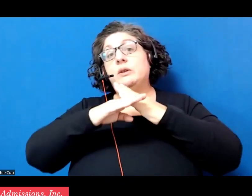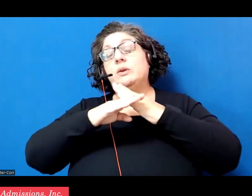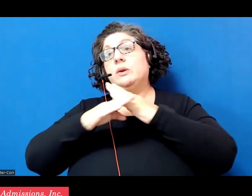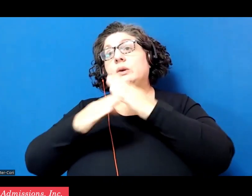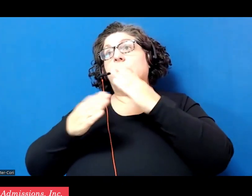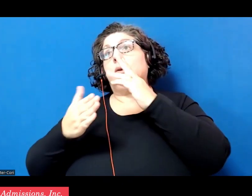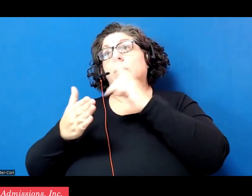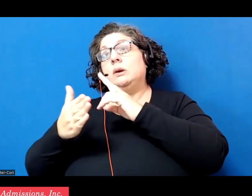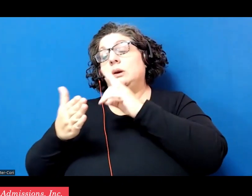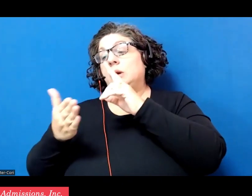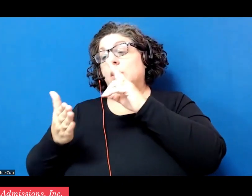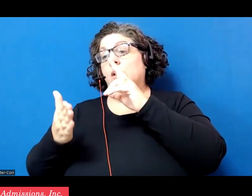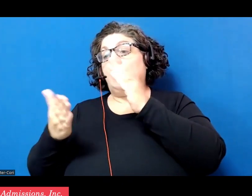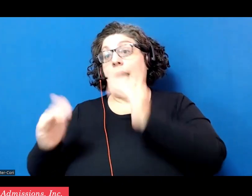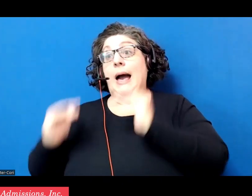race in admissions?